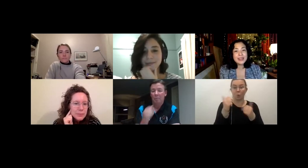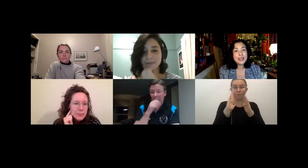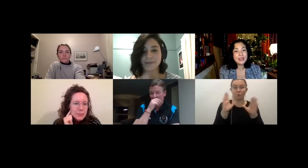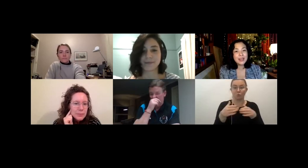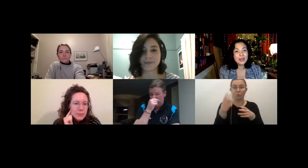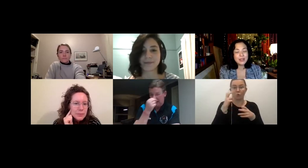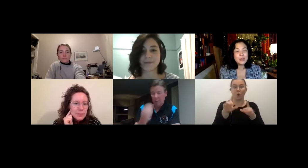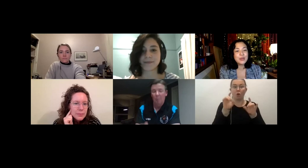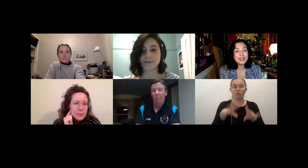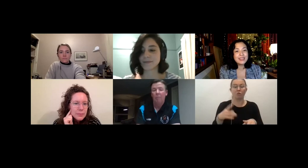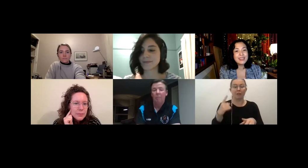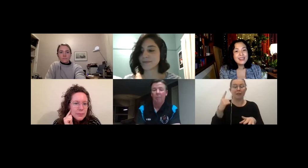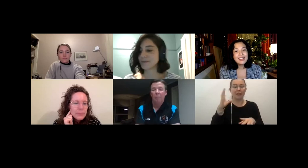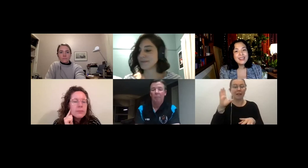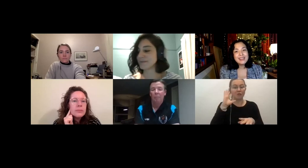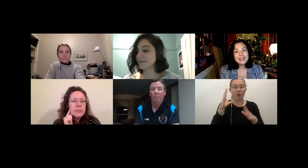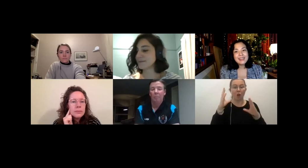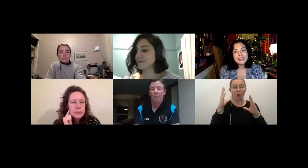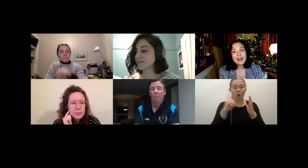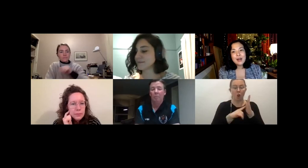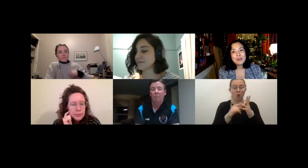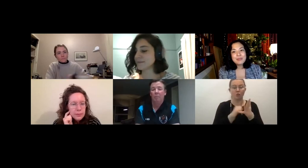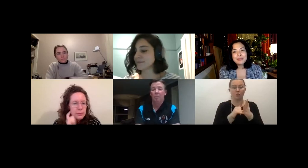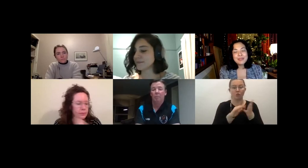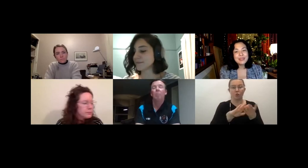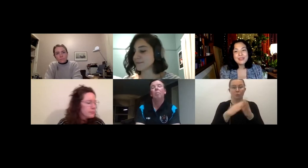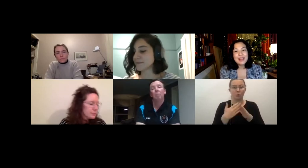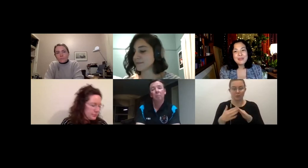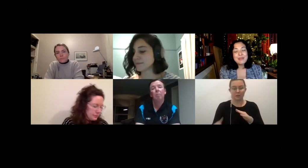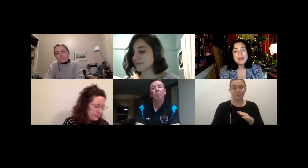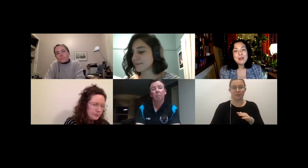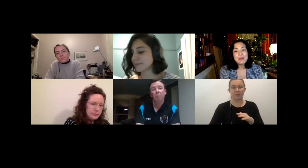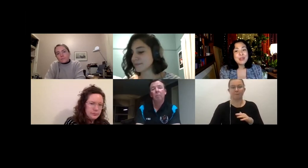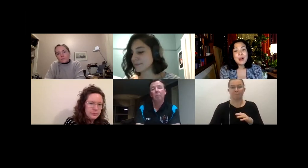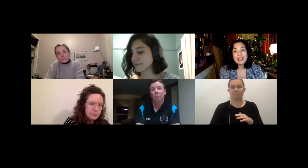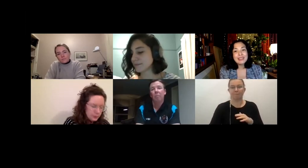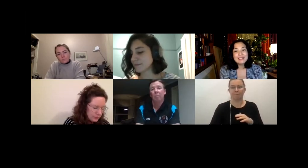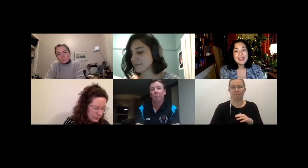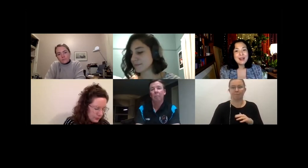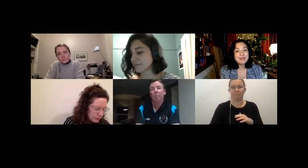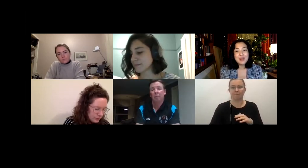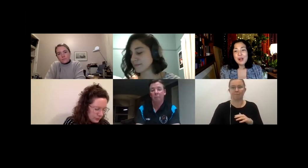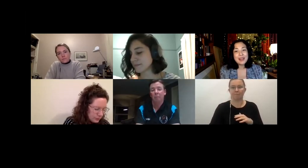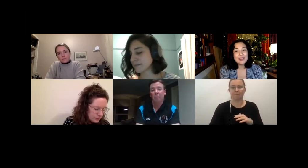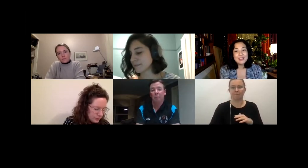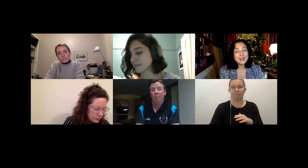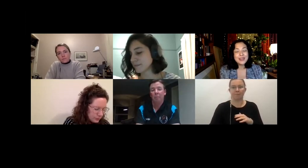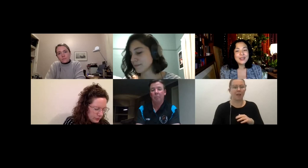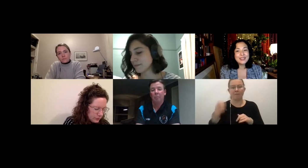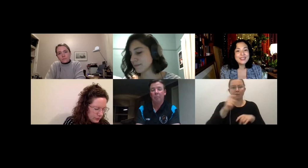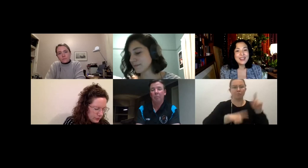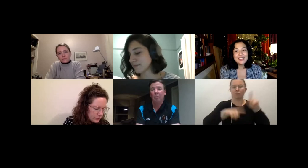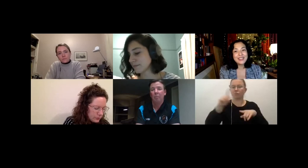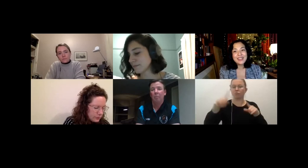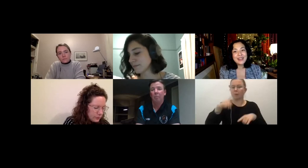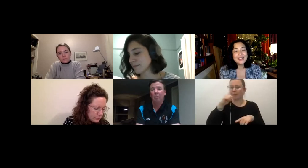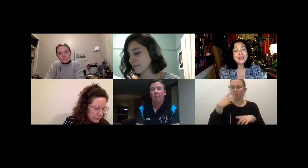hearing loss community. You'll find people with all kinds of hearing loss and deafness there.